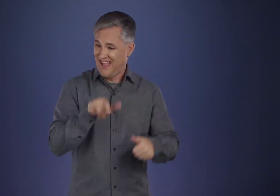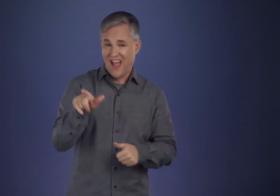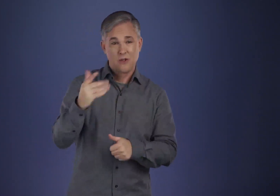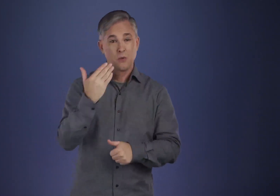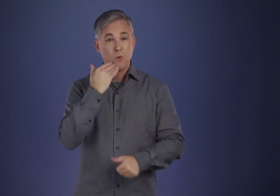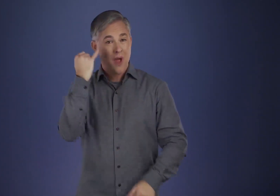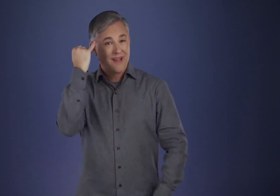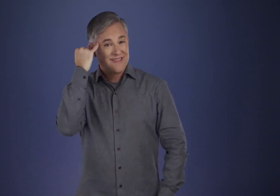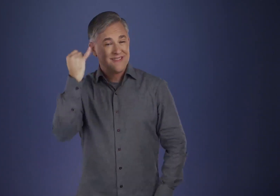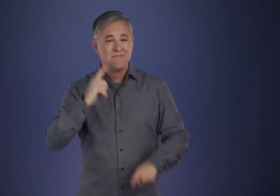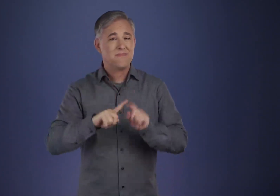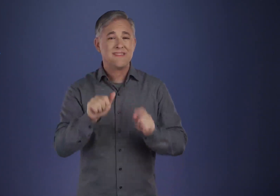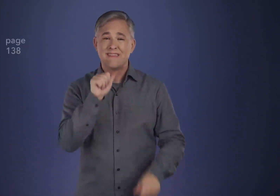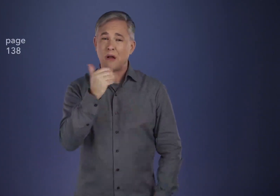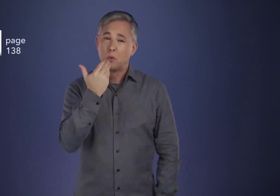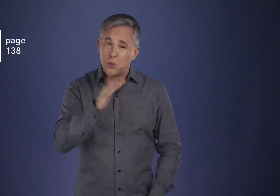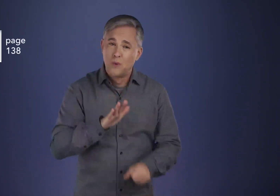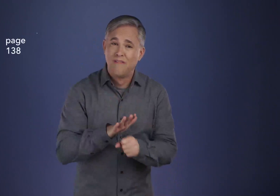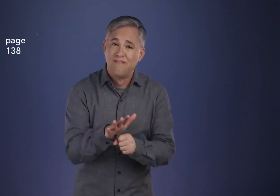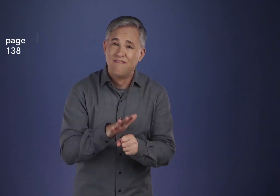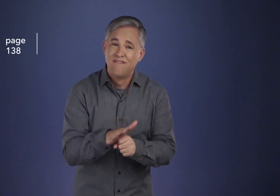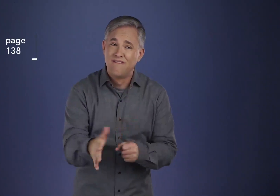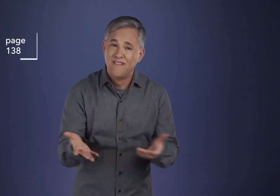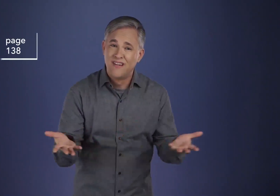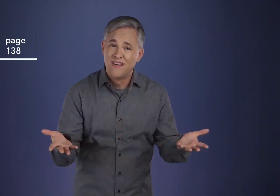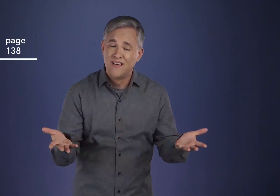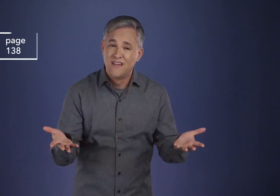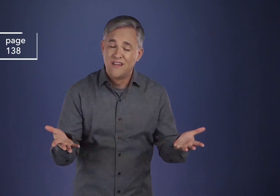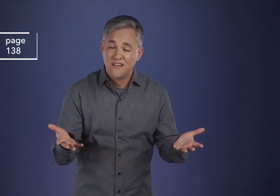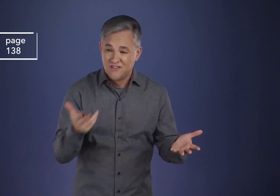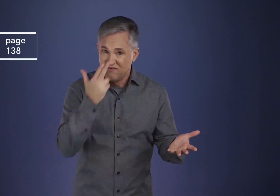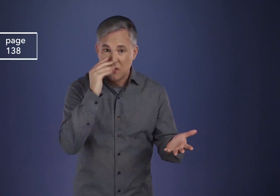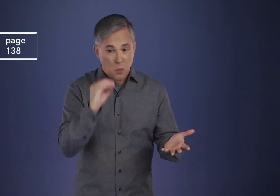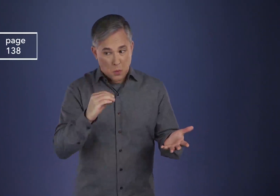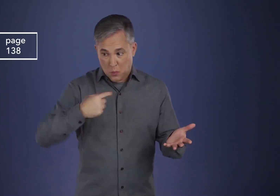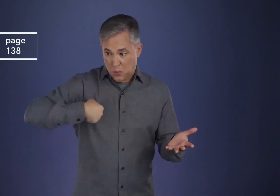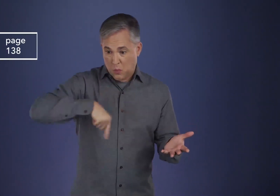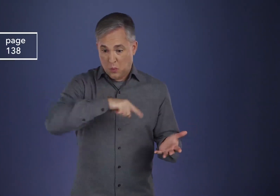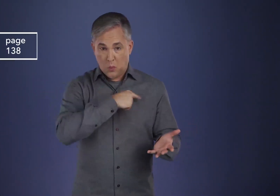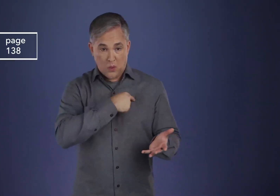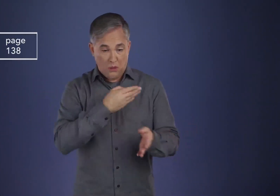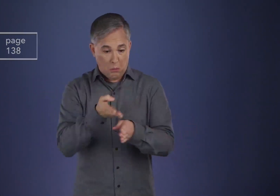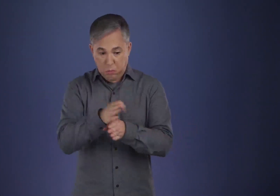Sure, Charlie’s idea is good, but it isn’t good enough. This is a matter of life and death, Bill,